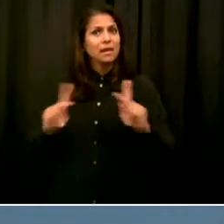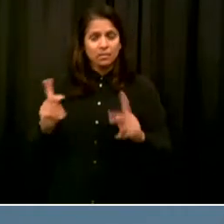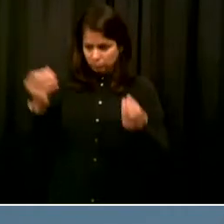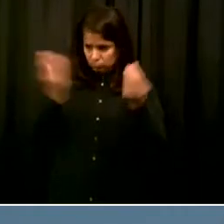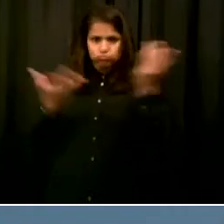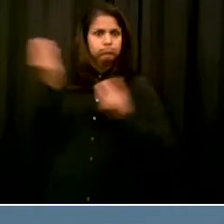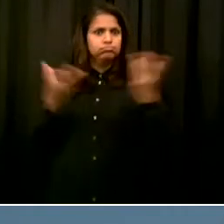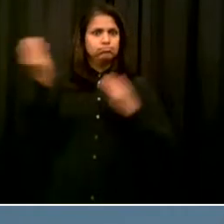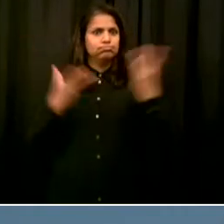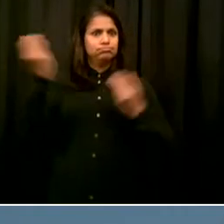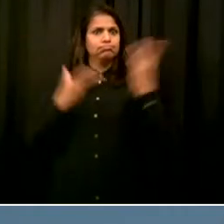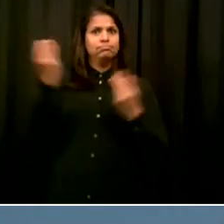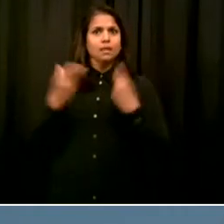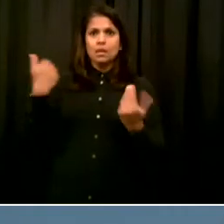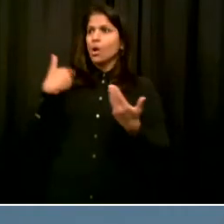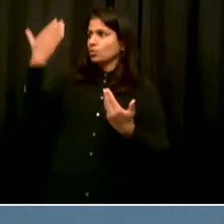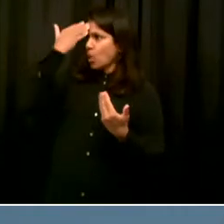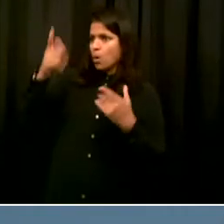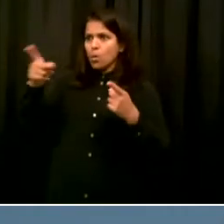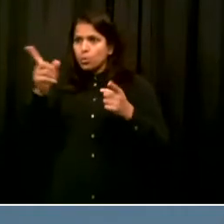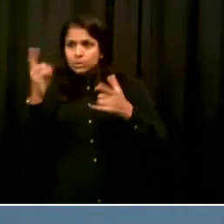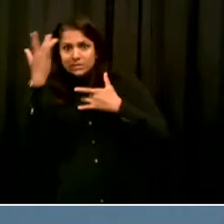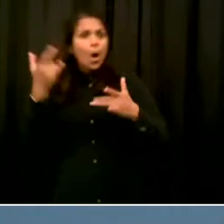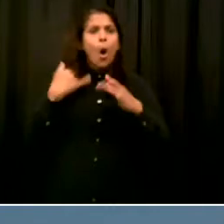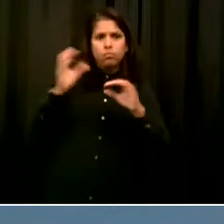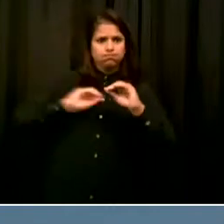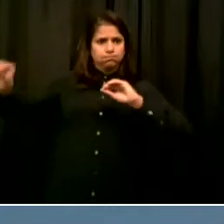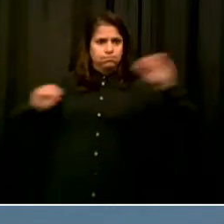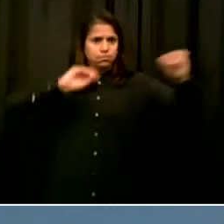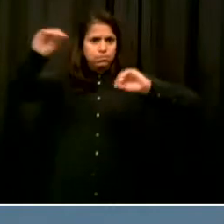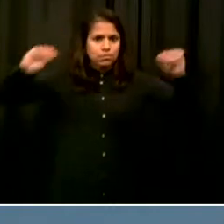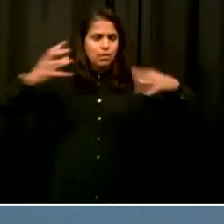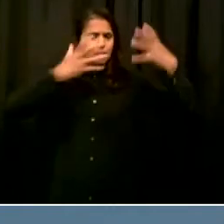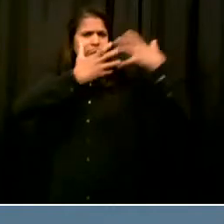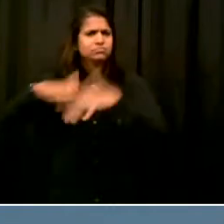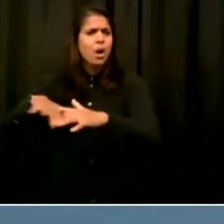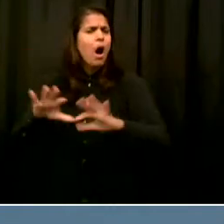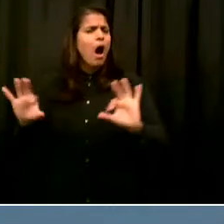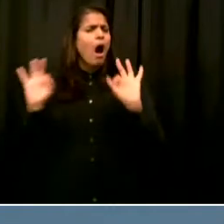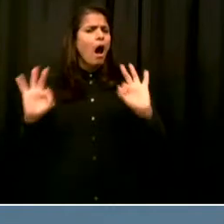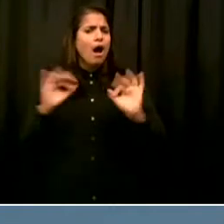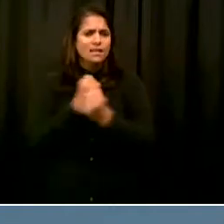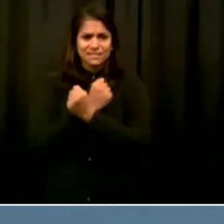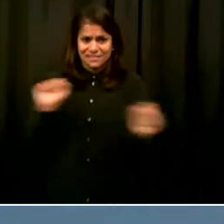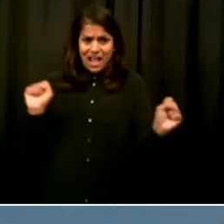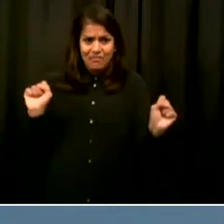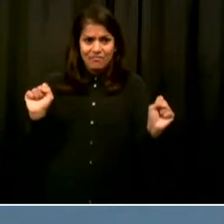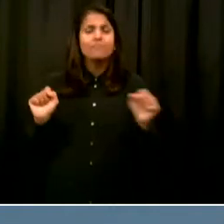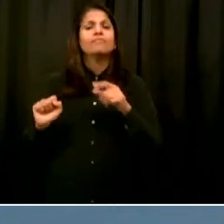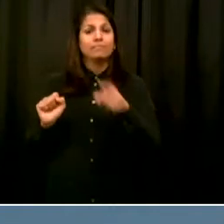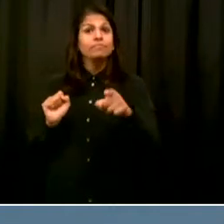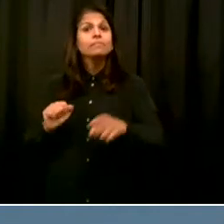TO THEM. 96% OF OUR CONTACTS